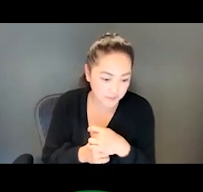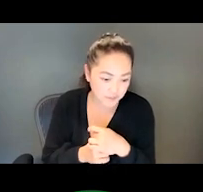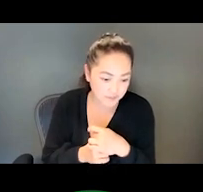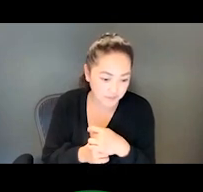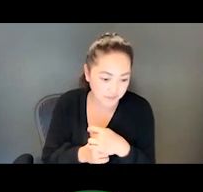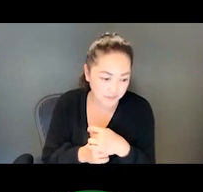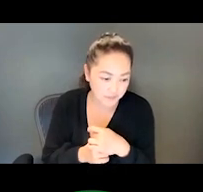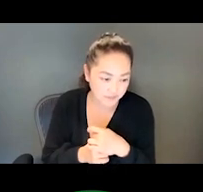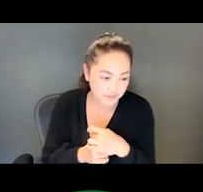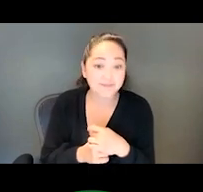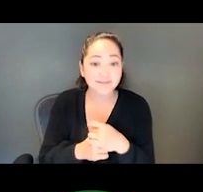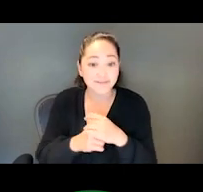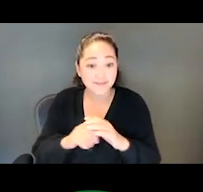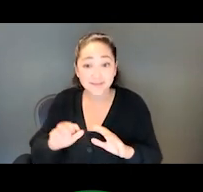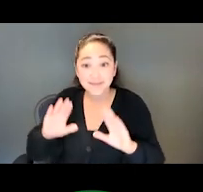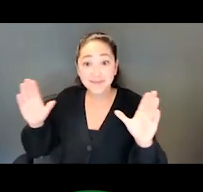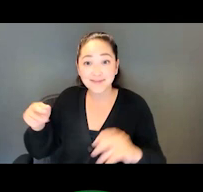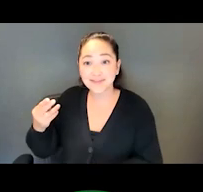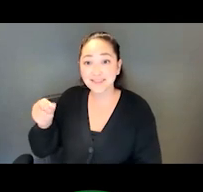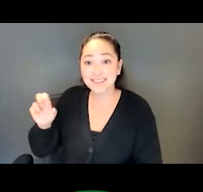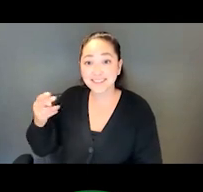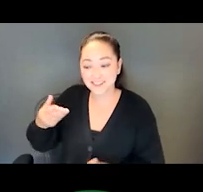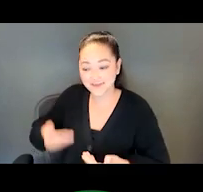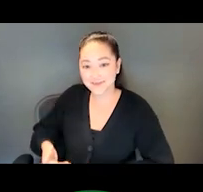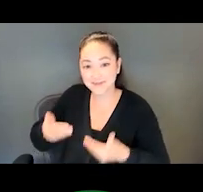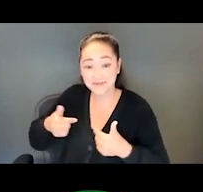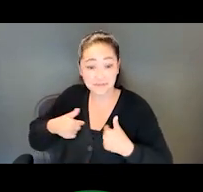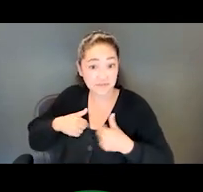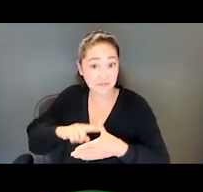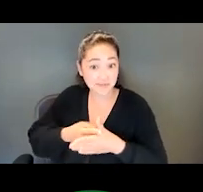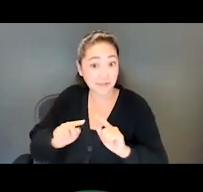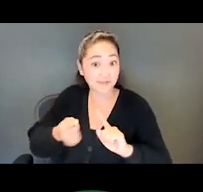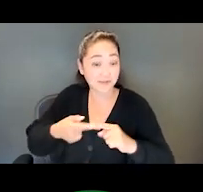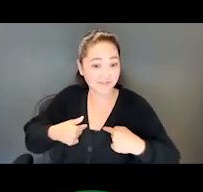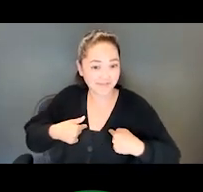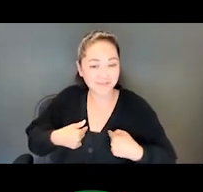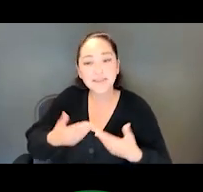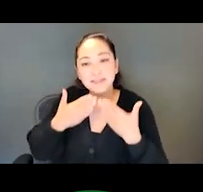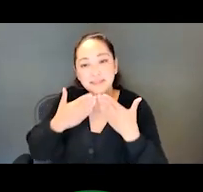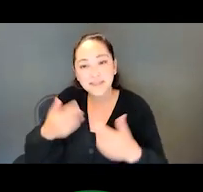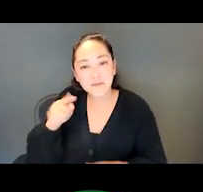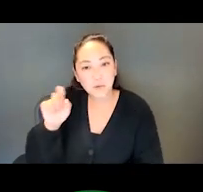Please. Like it's said earlier in the beginning. One time I was a city counselor.